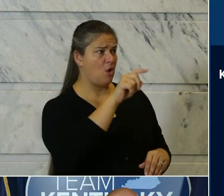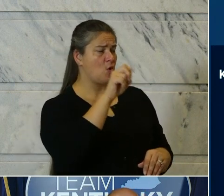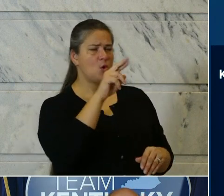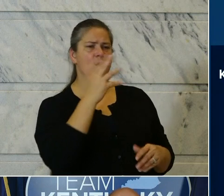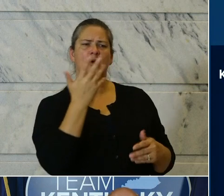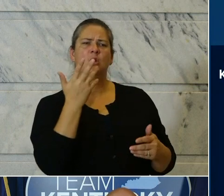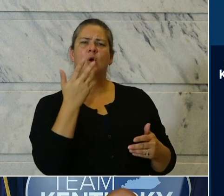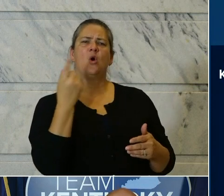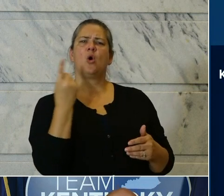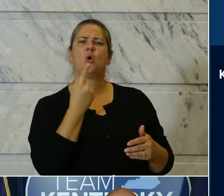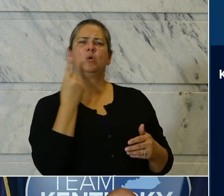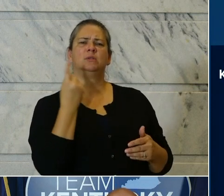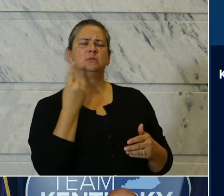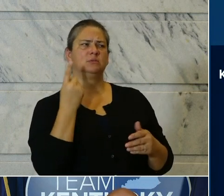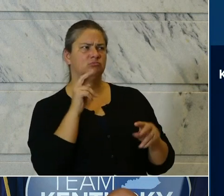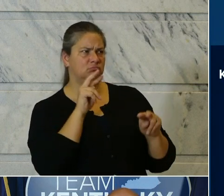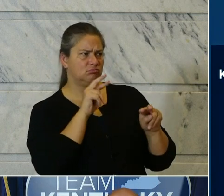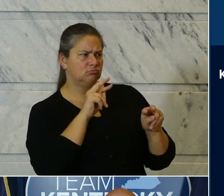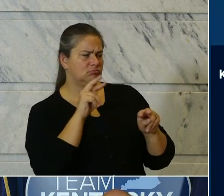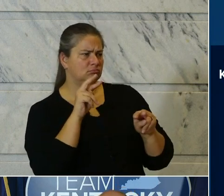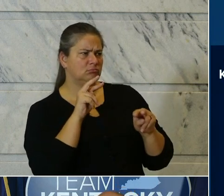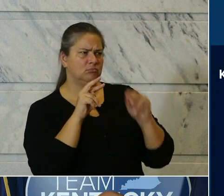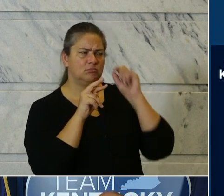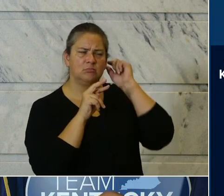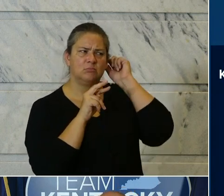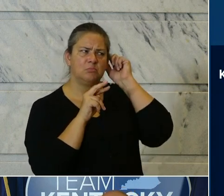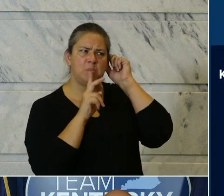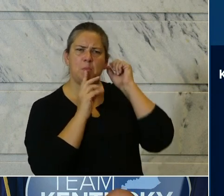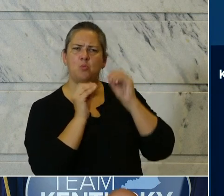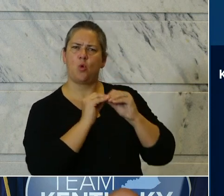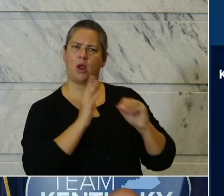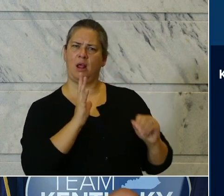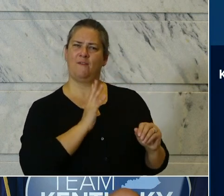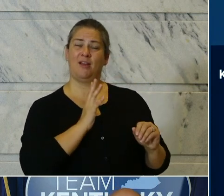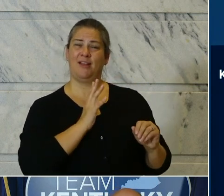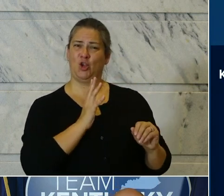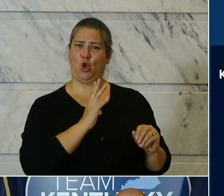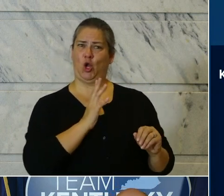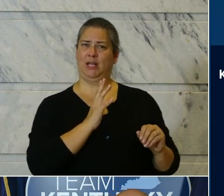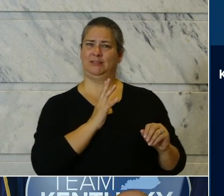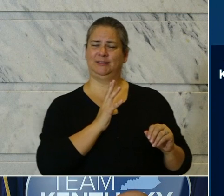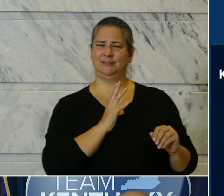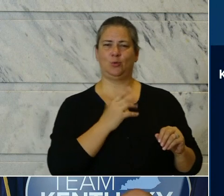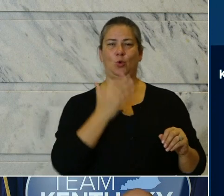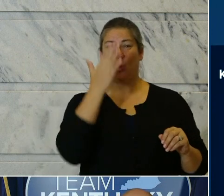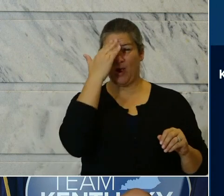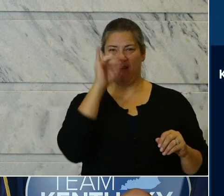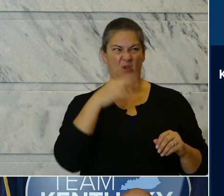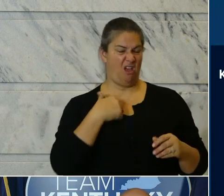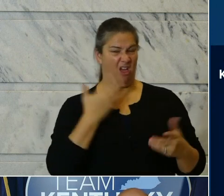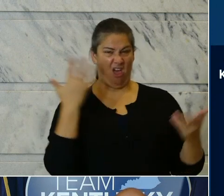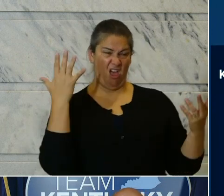YOUR CHILD INTO THE SCHOOL. REACH OUT TO YOUR SCHOOL AND ASKED THEM IF THEY CAN. COURTEOUSLY REMEMBER. GET MORE